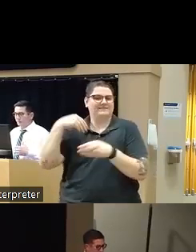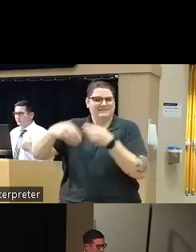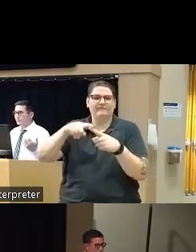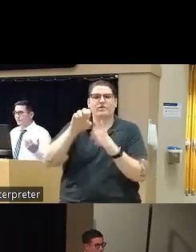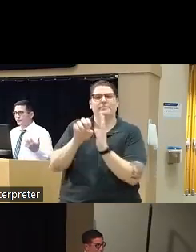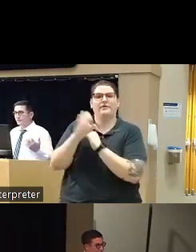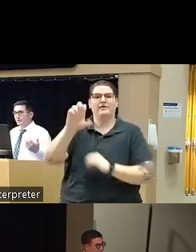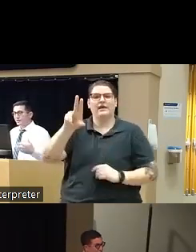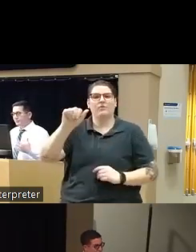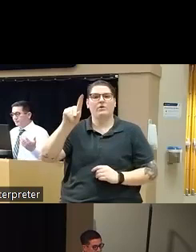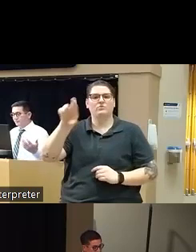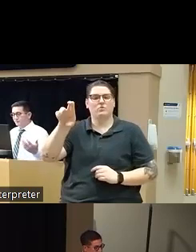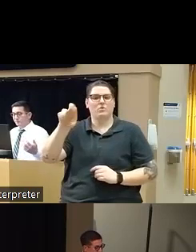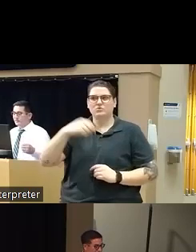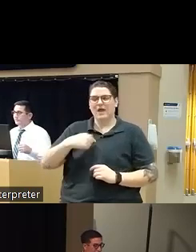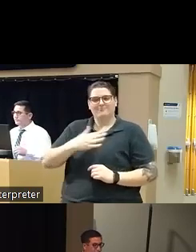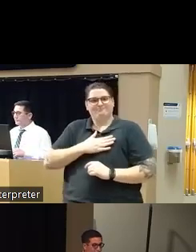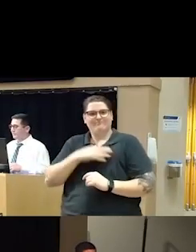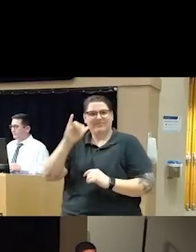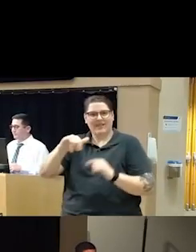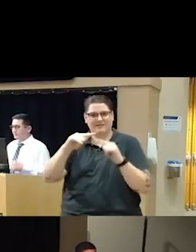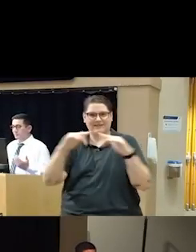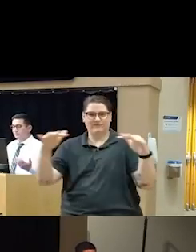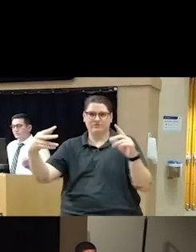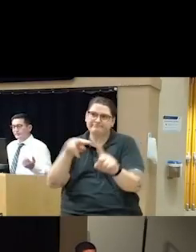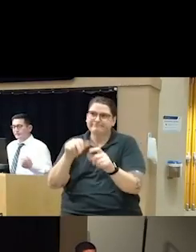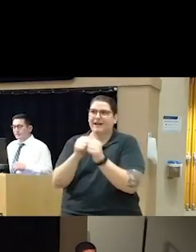so really appreciate it and appreciate the sort of the diversity here and how much people appreciate